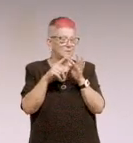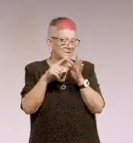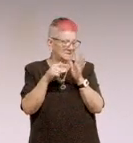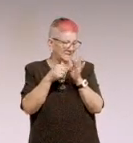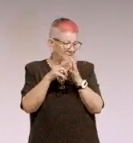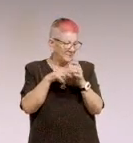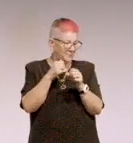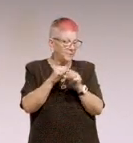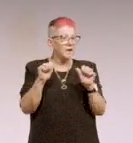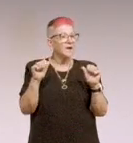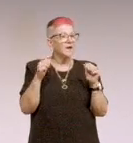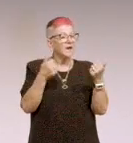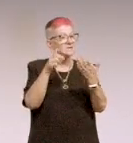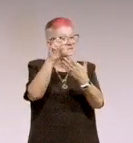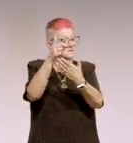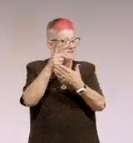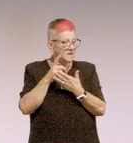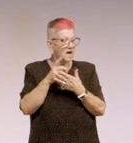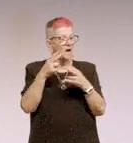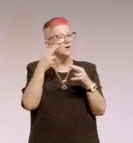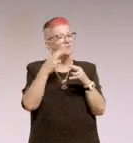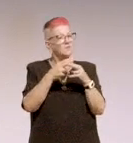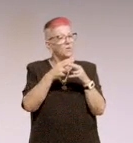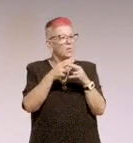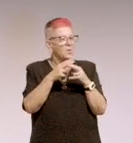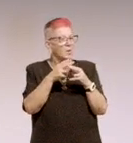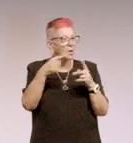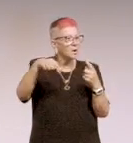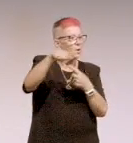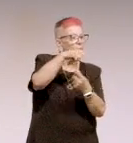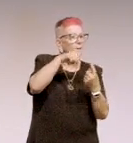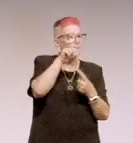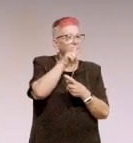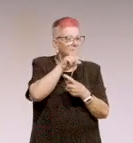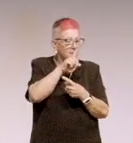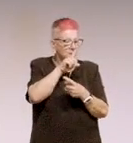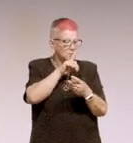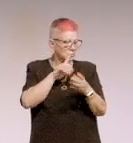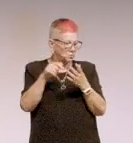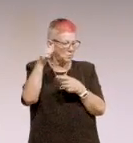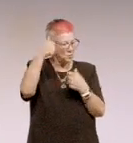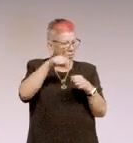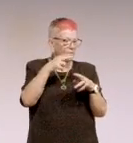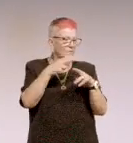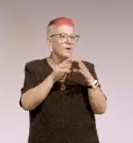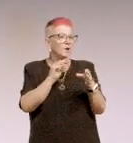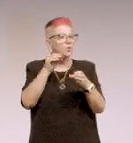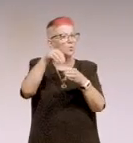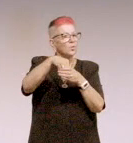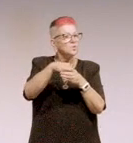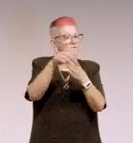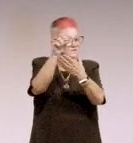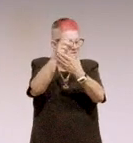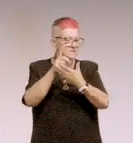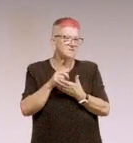So, Designing Around People, also known as inclusive design, it takes